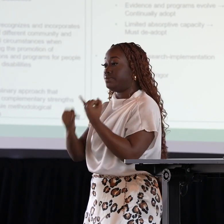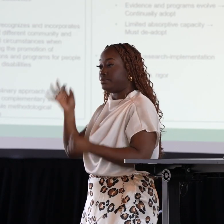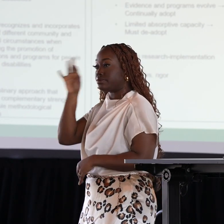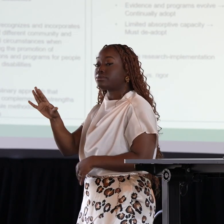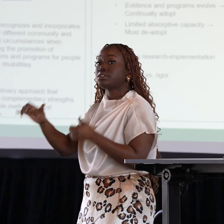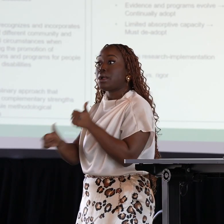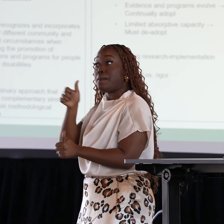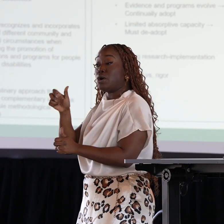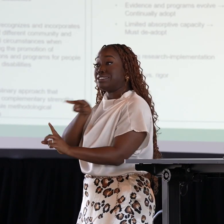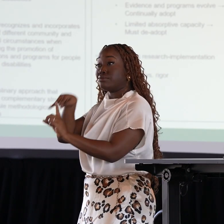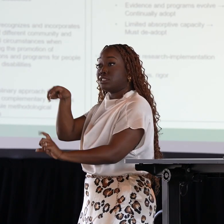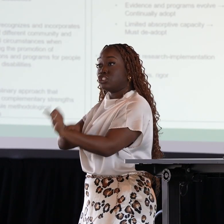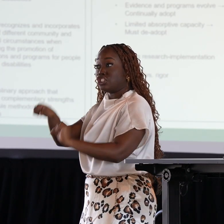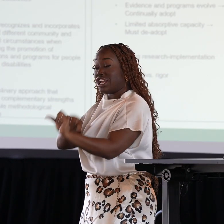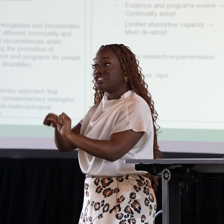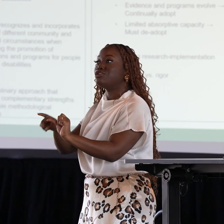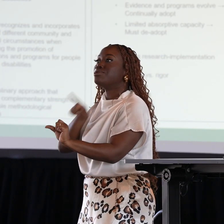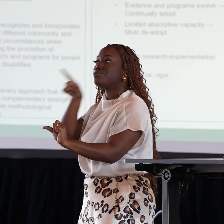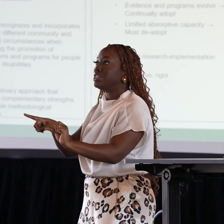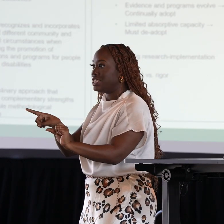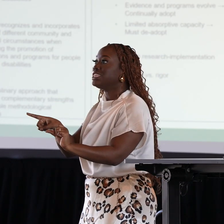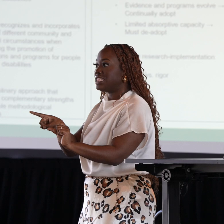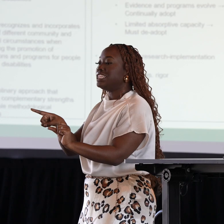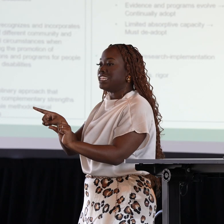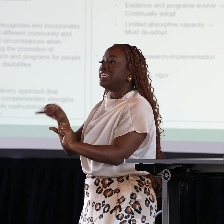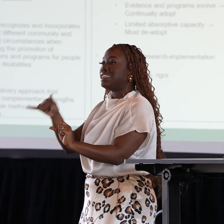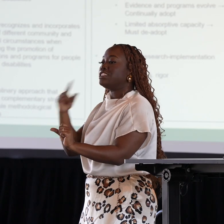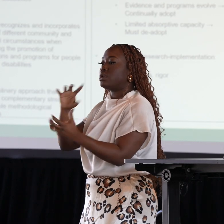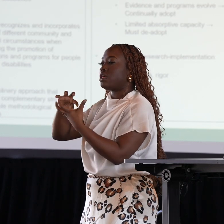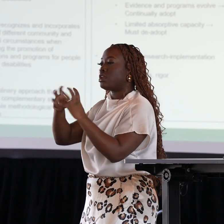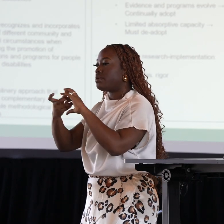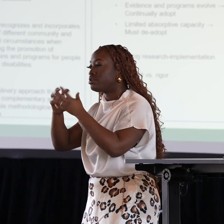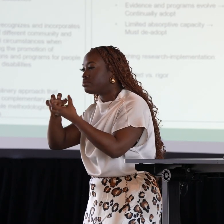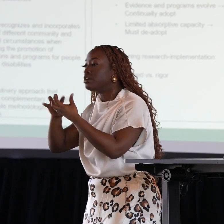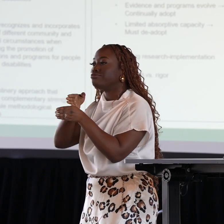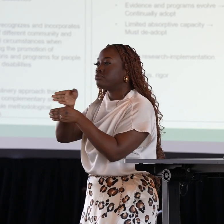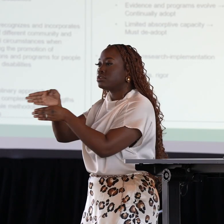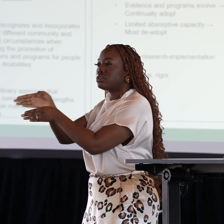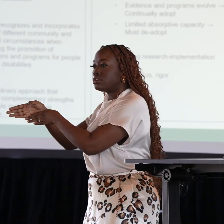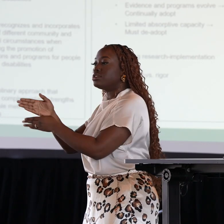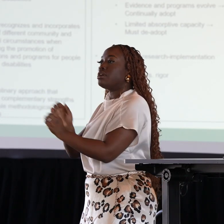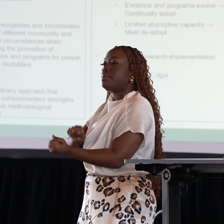most implementation science really takes this interdisciplinary approach to leverage kind of the